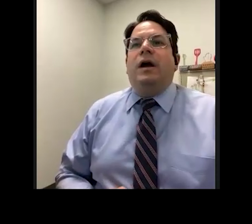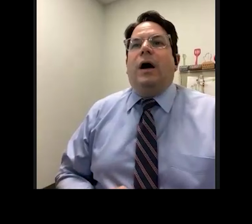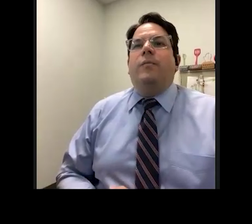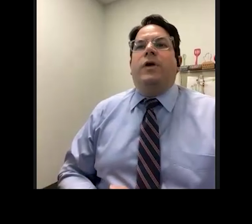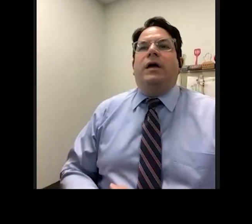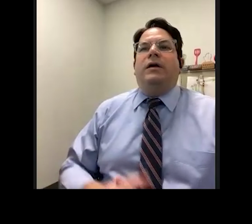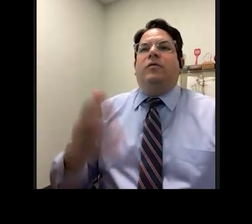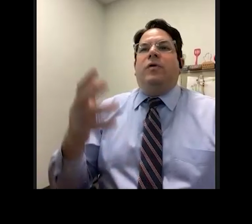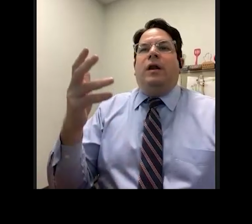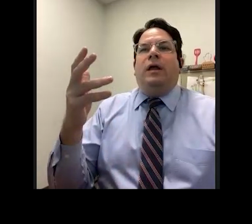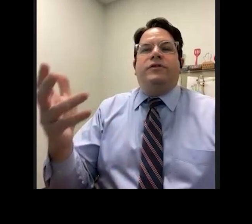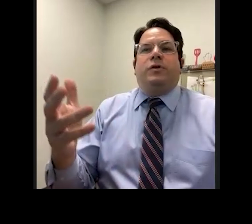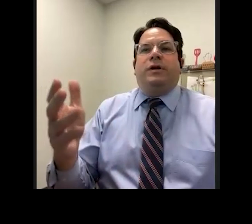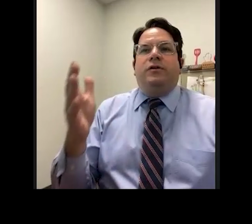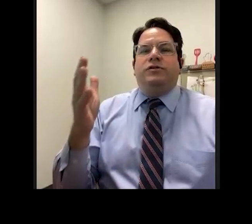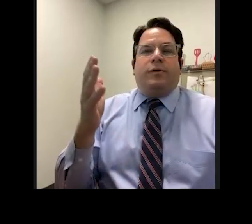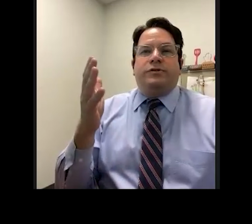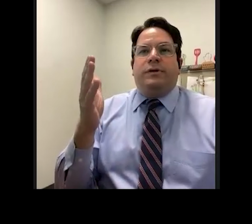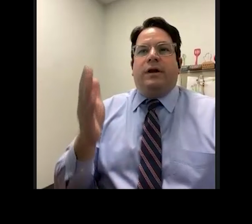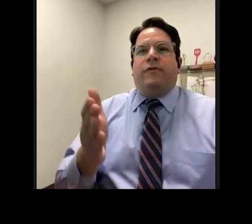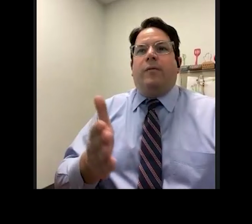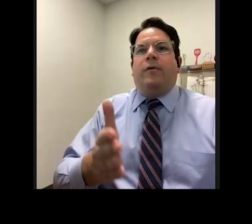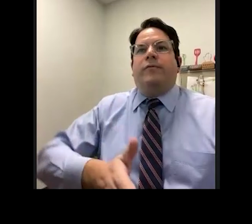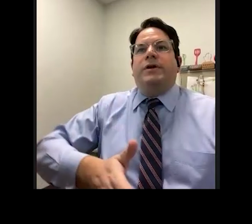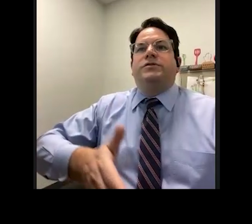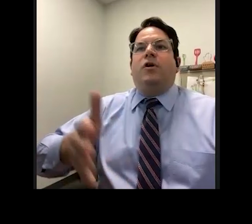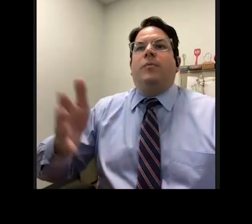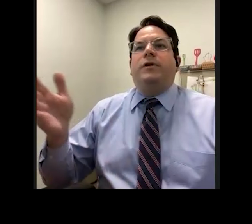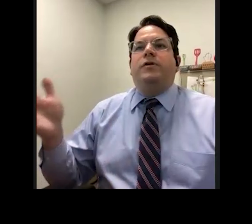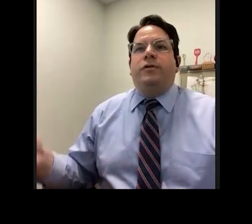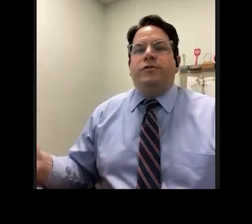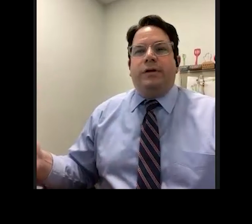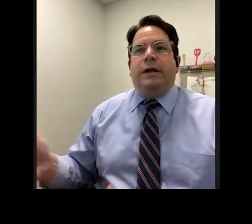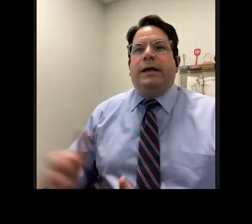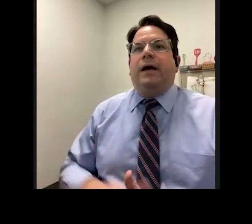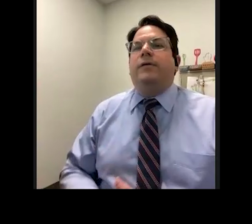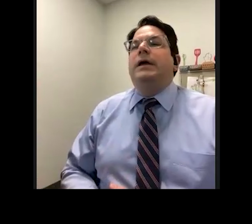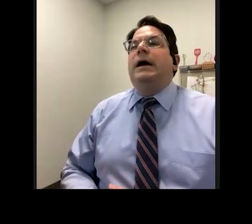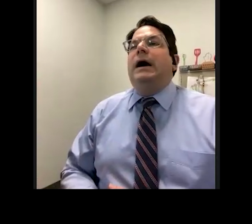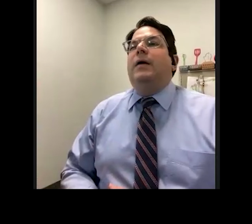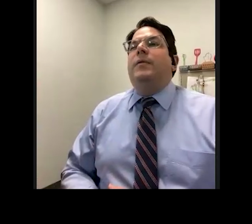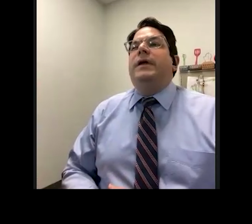So an individual can use your personal identifiable information to open a utility account.